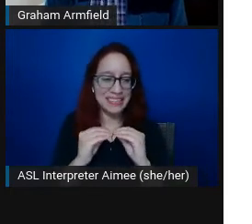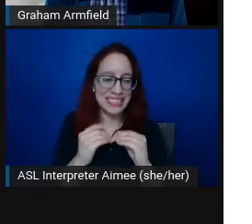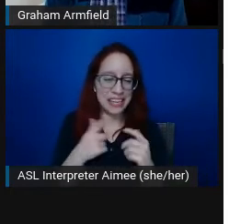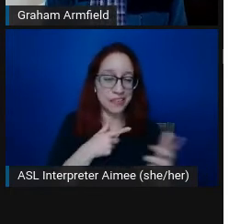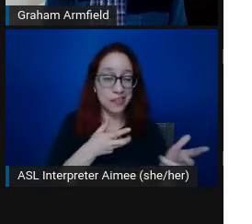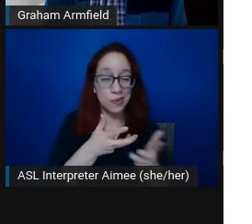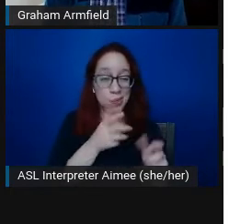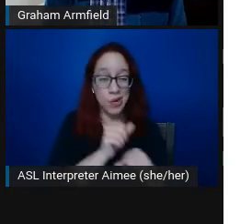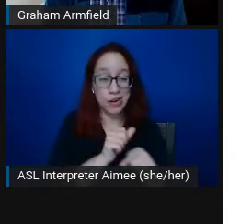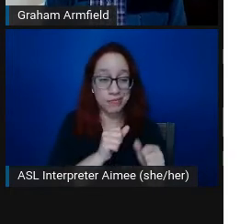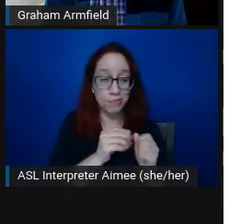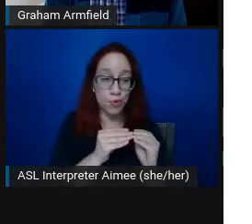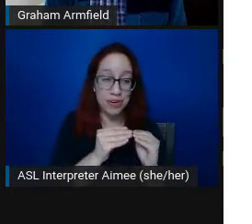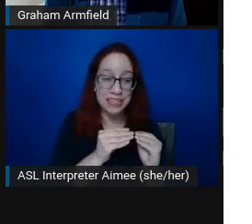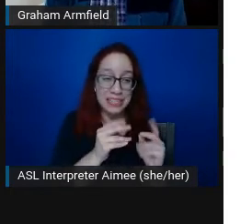to get people to actually improve stuff.